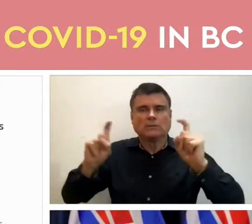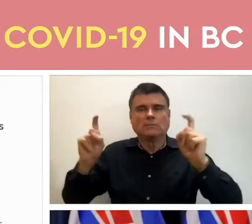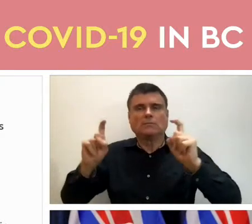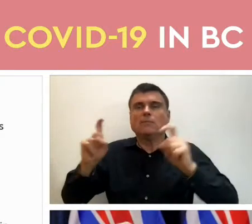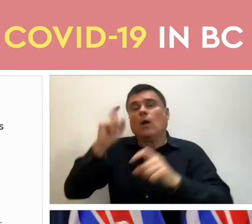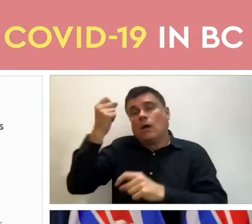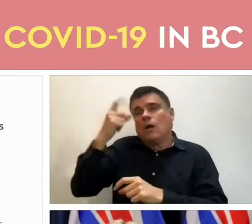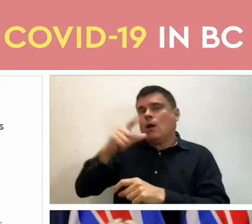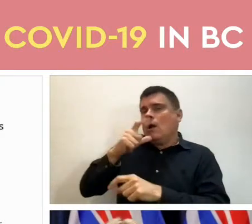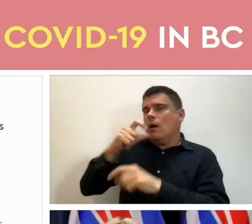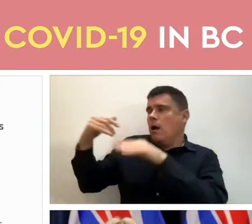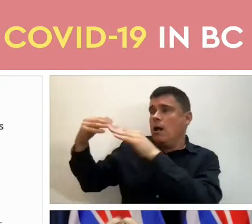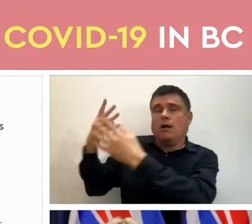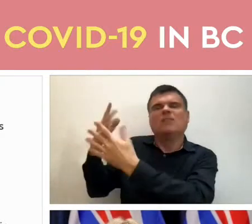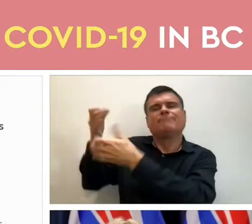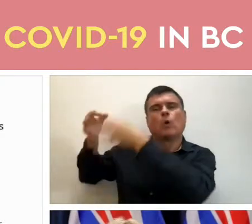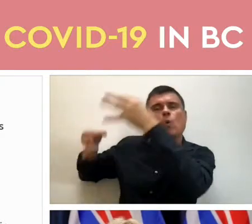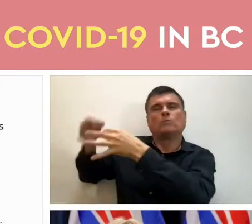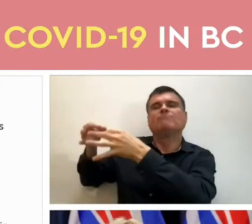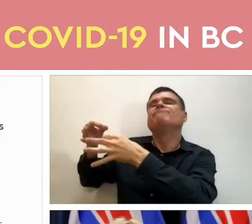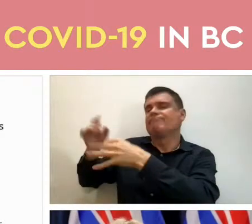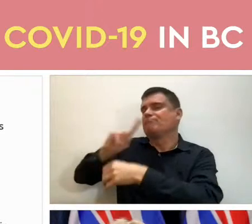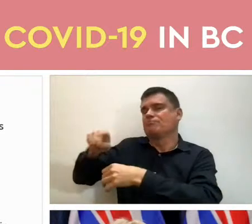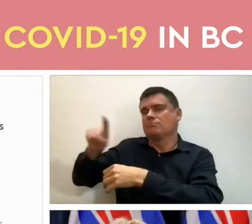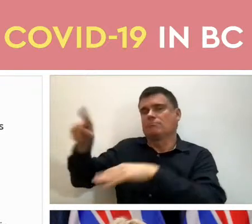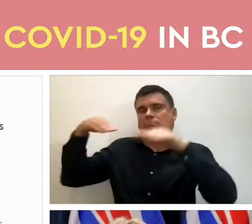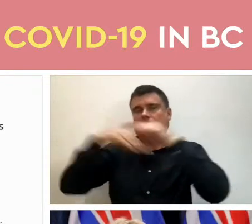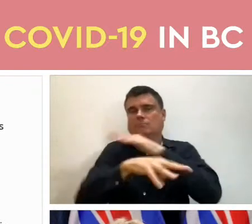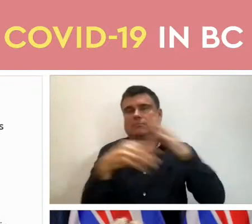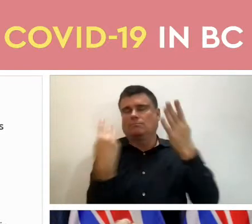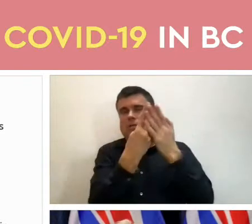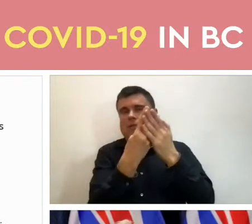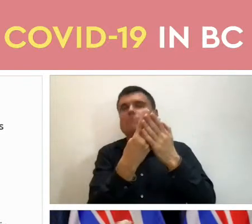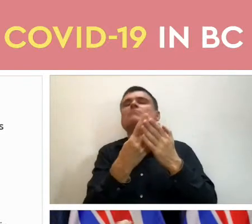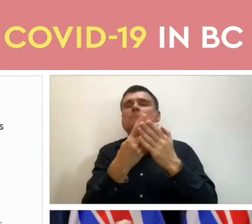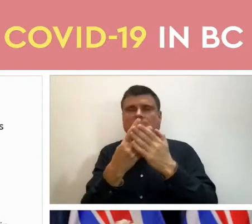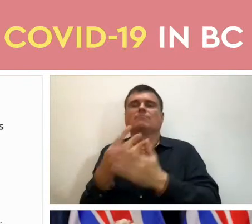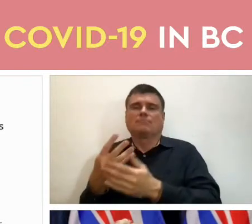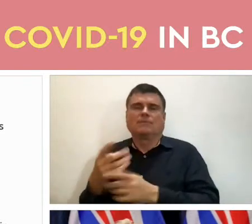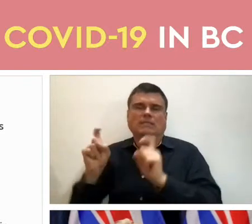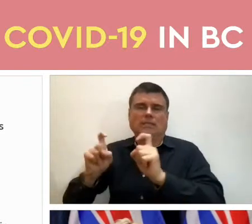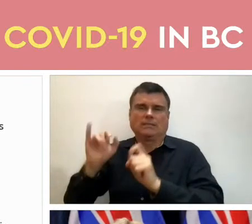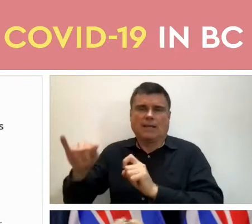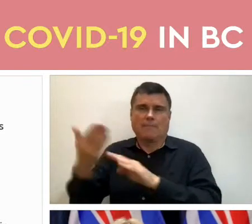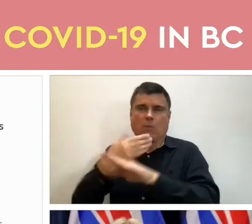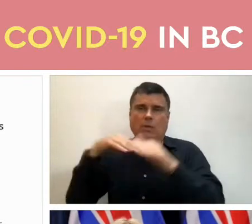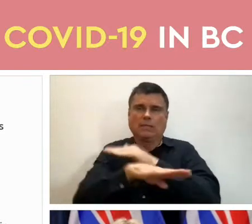facility in a rapid basis. We have been using these really